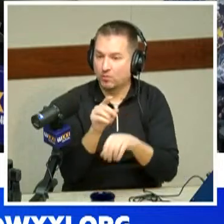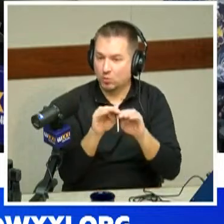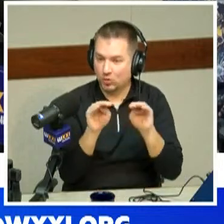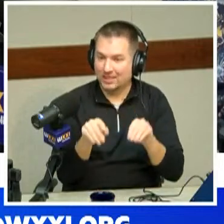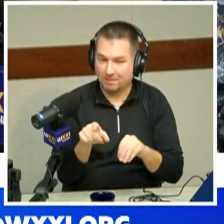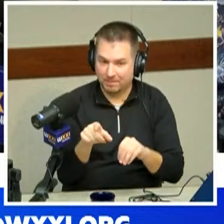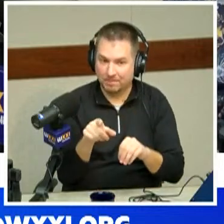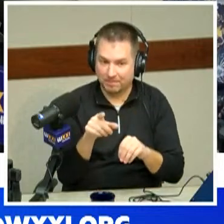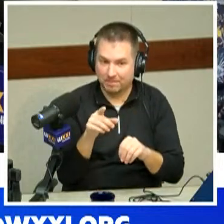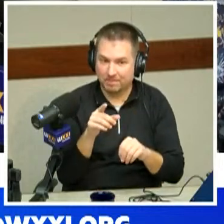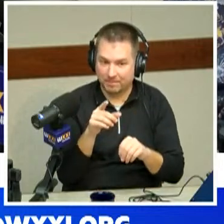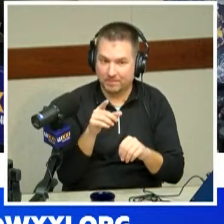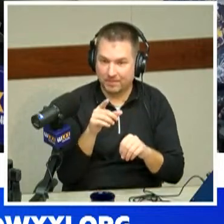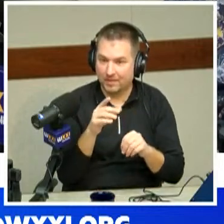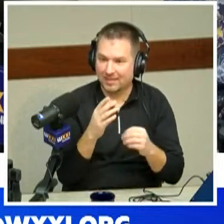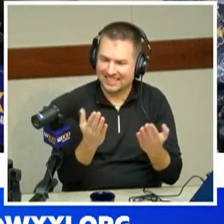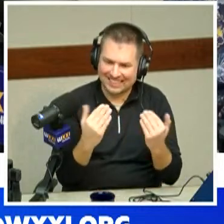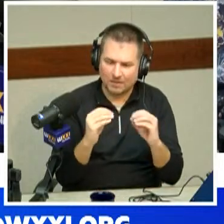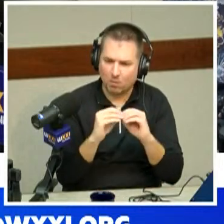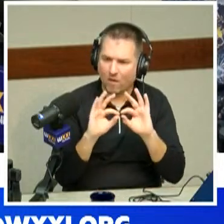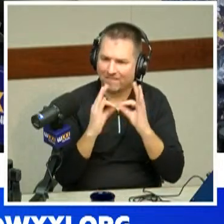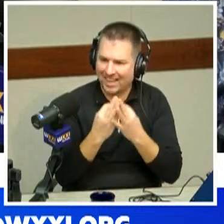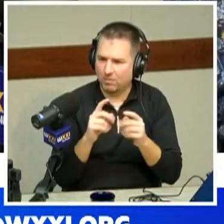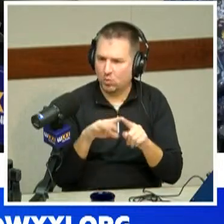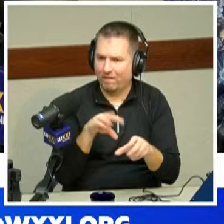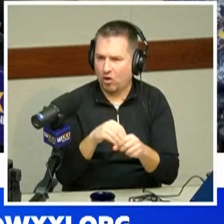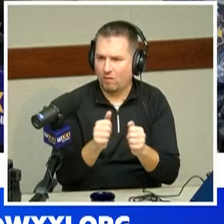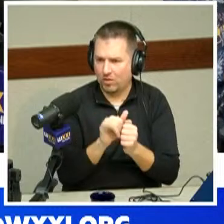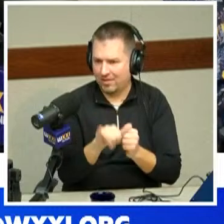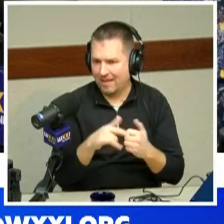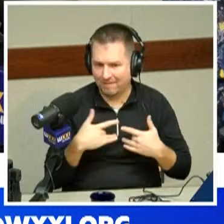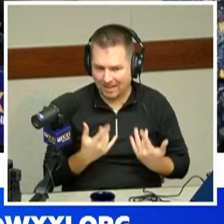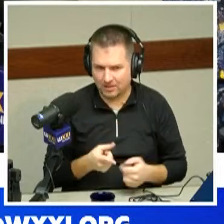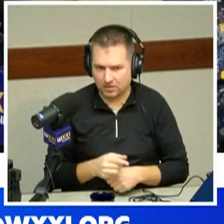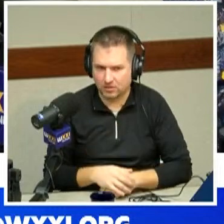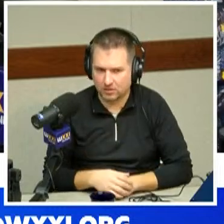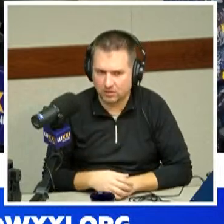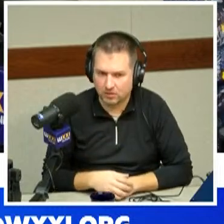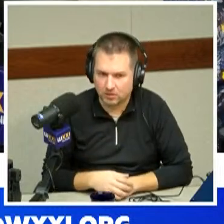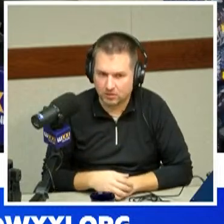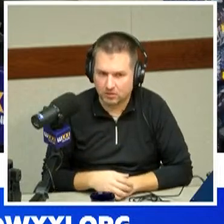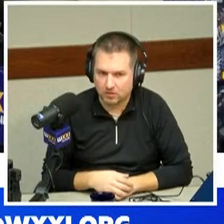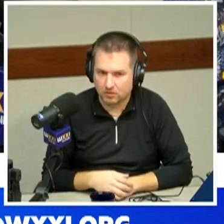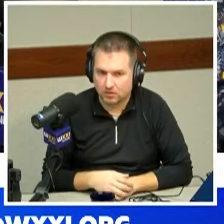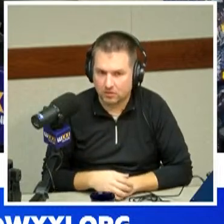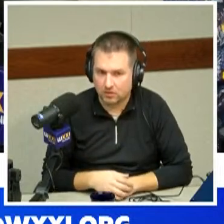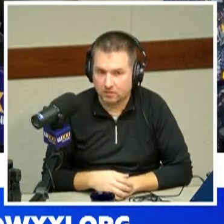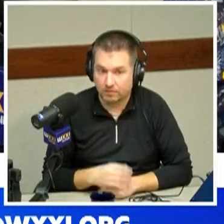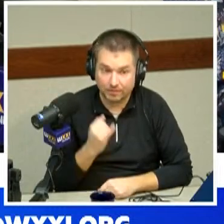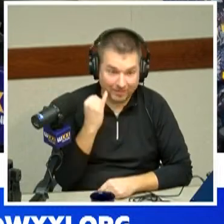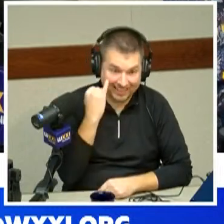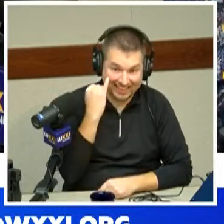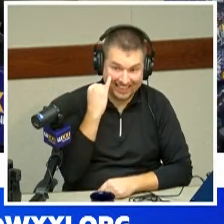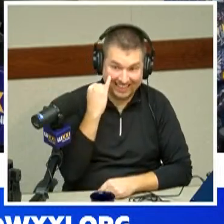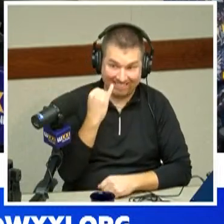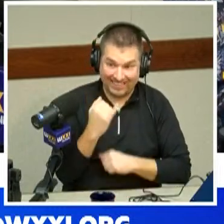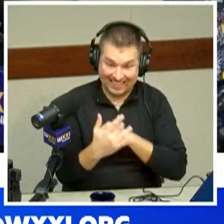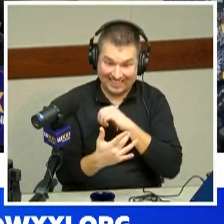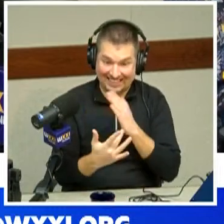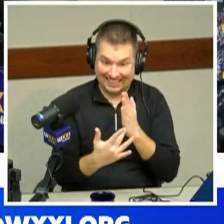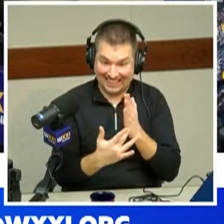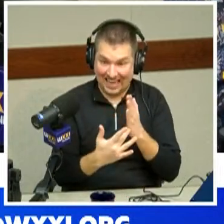the family that get involved in those event so I think um if the technology is successful between